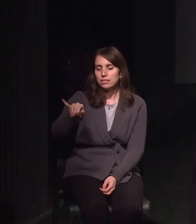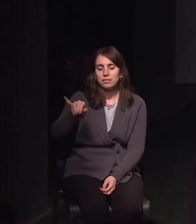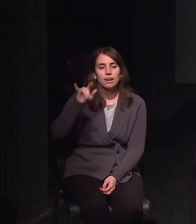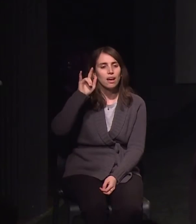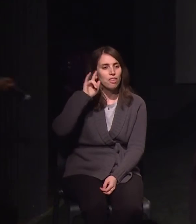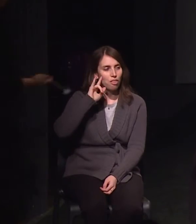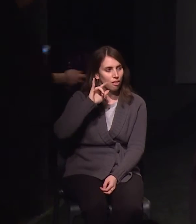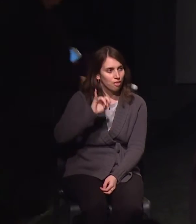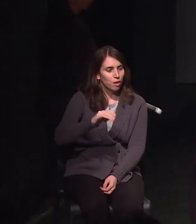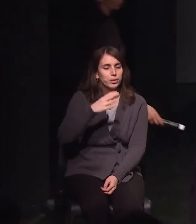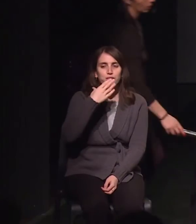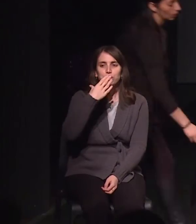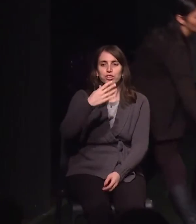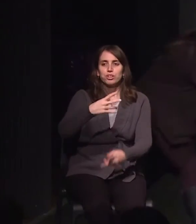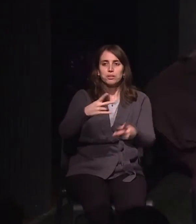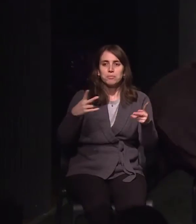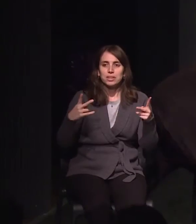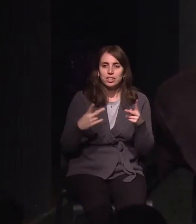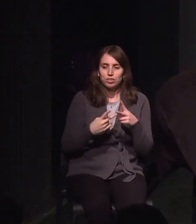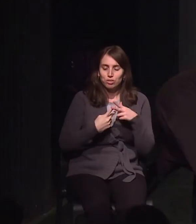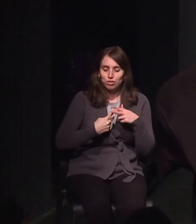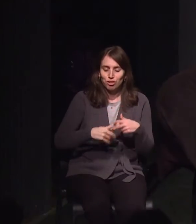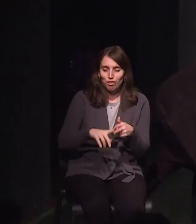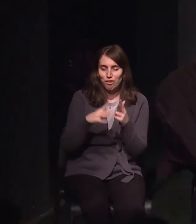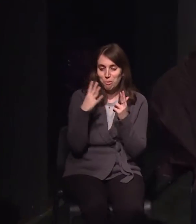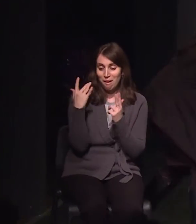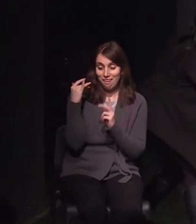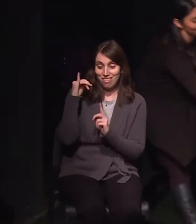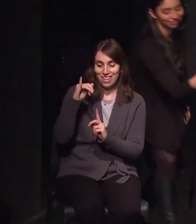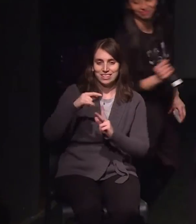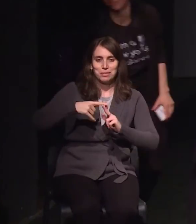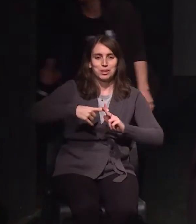good place to start because it’s a beginning.